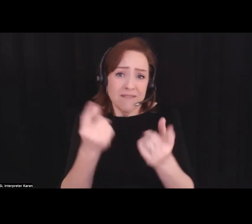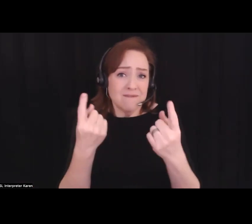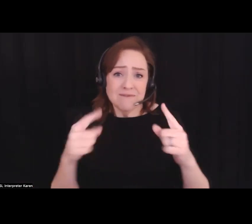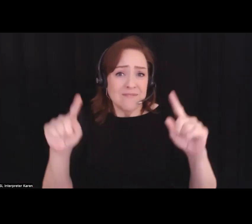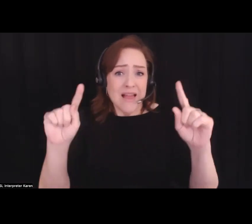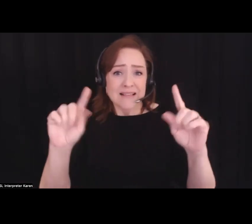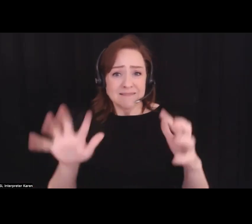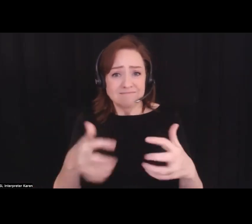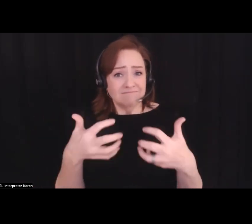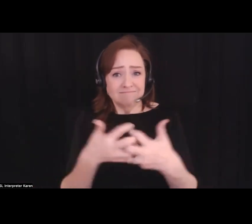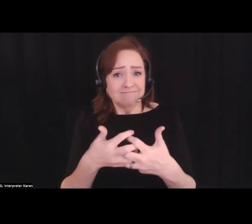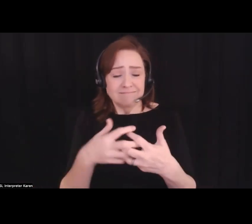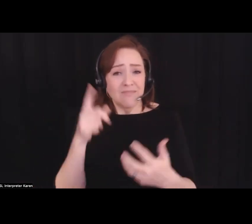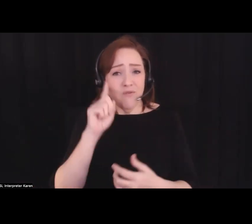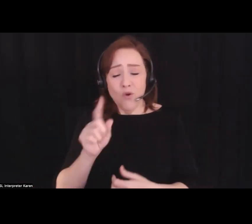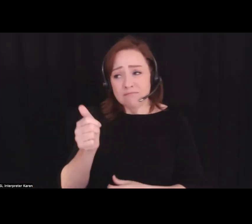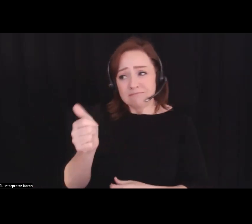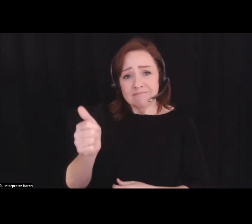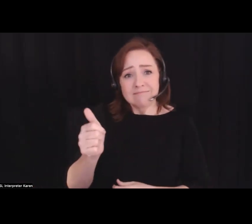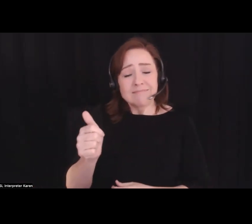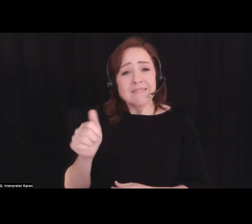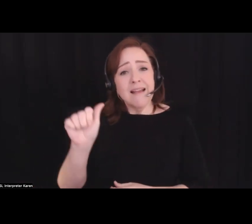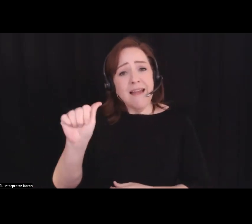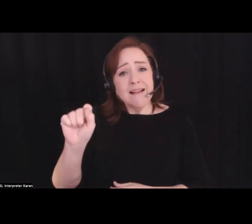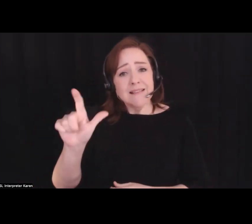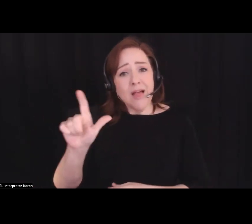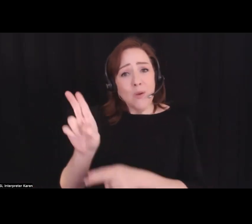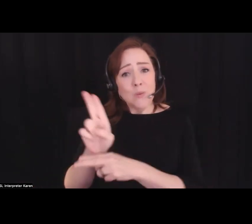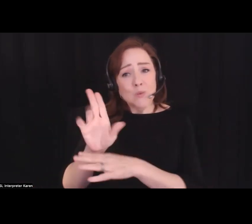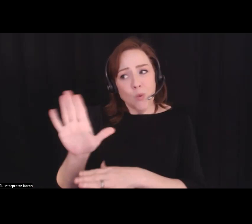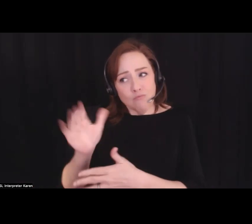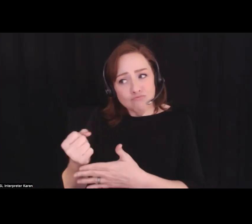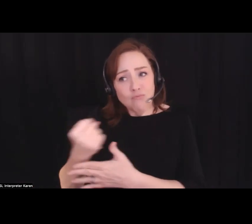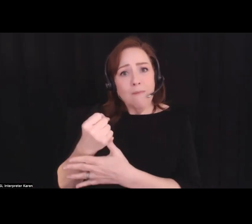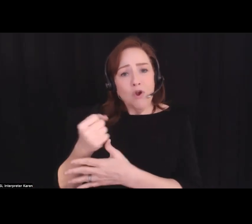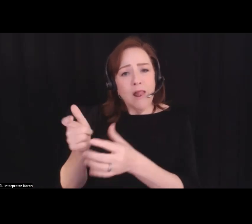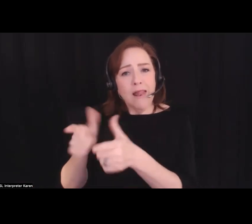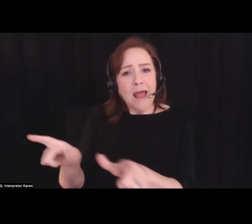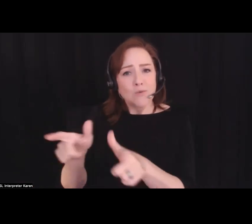somebody who uses American sign language as their primary language. um you might have a